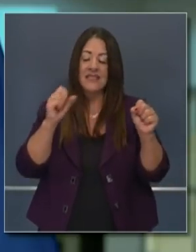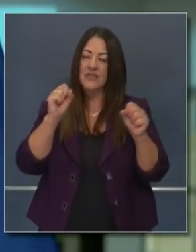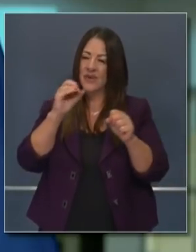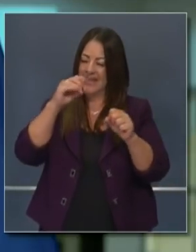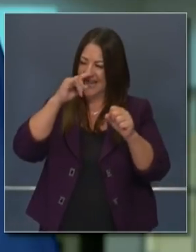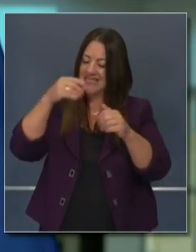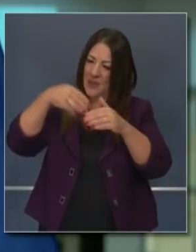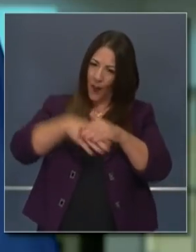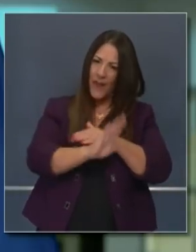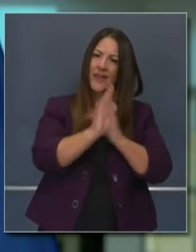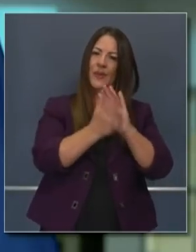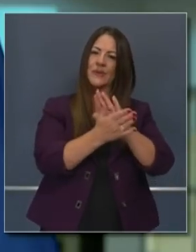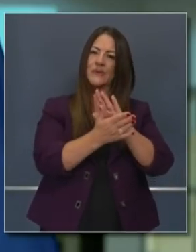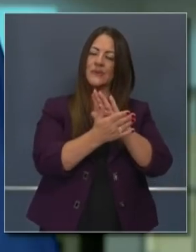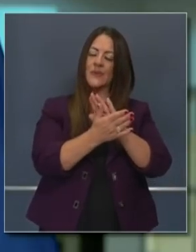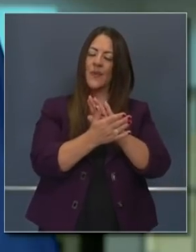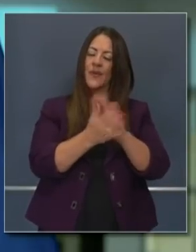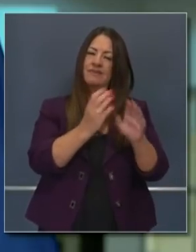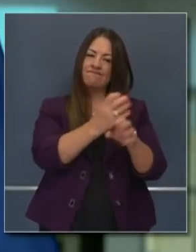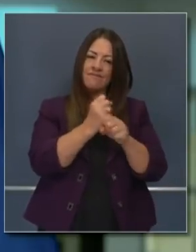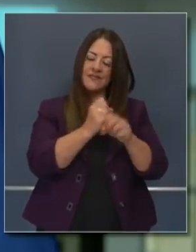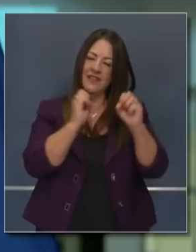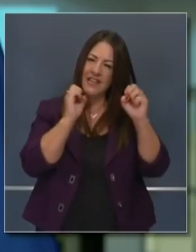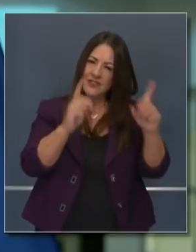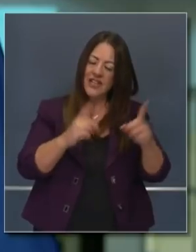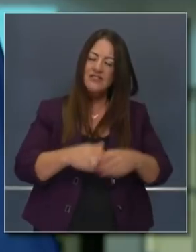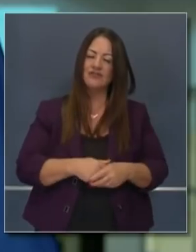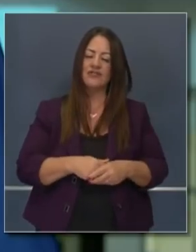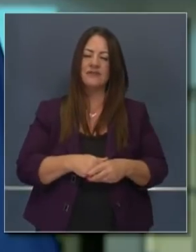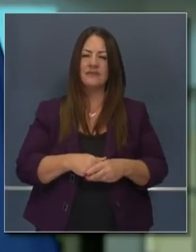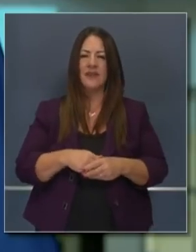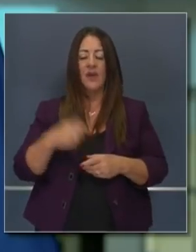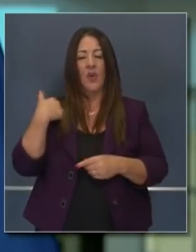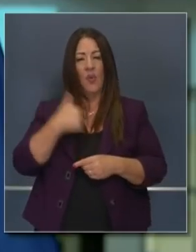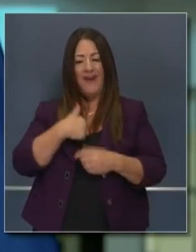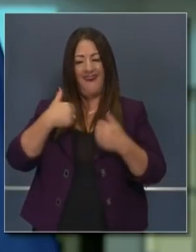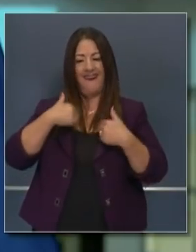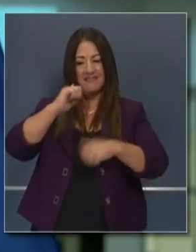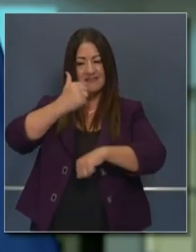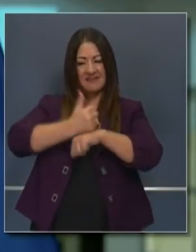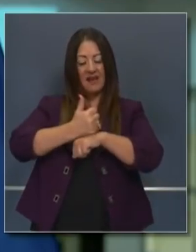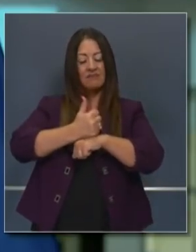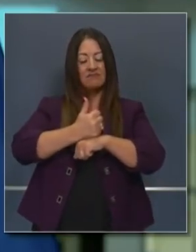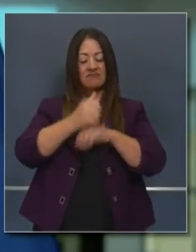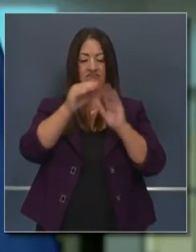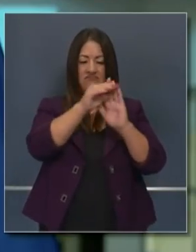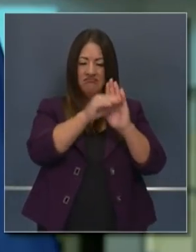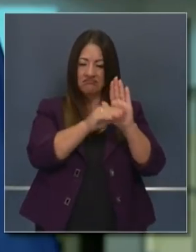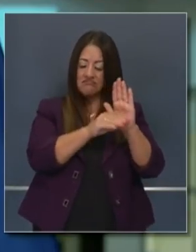OUR COLLECTIVE CAUSE OF GETTING CLOSER TO REOPENING OUR SCHOOLS, SAFELY FOR IN PERSON